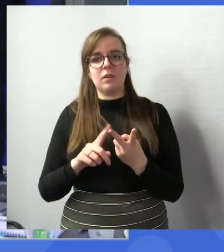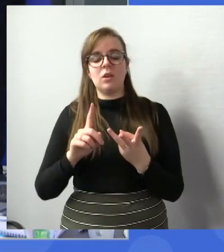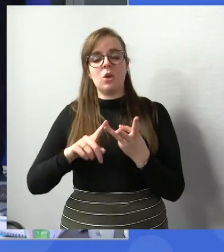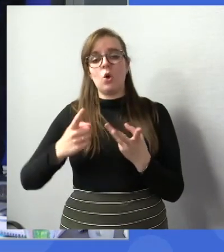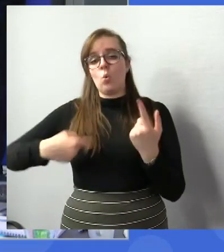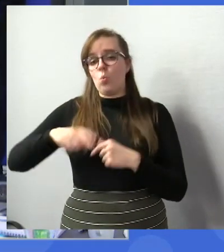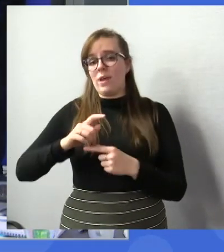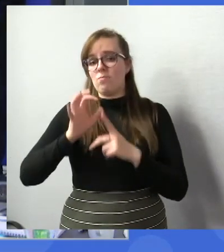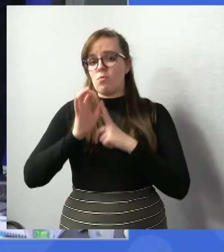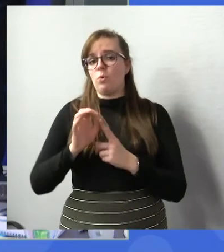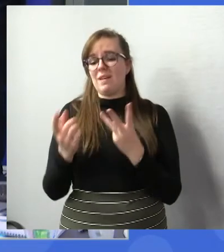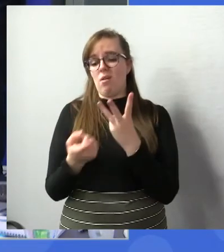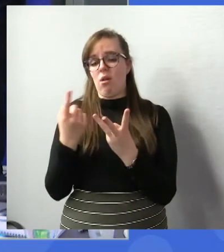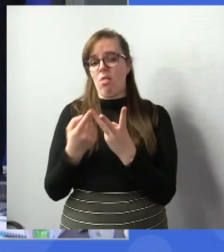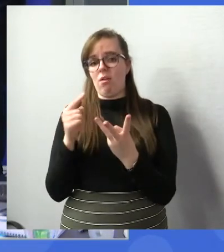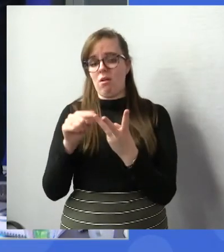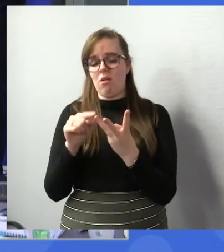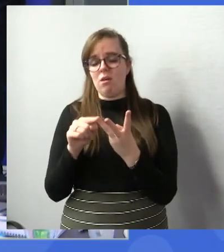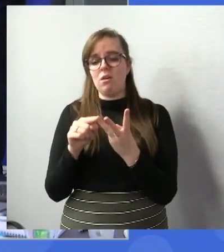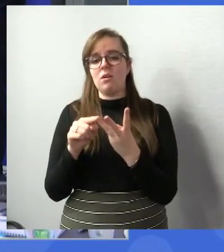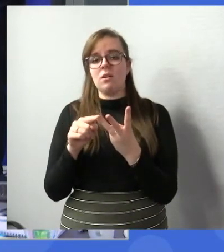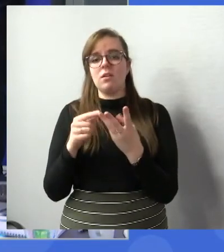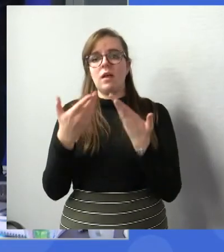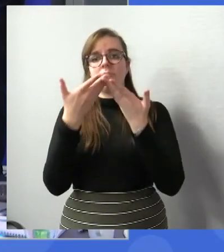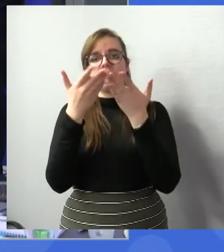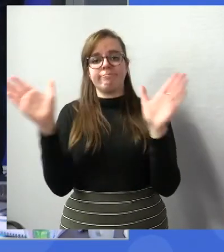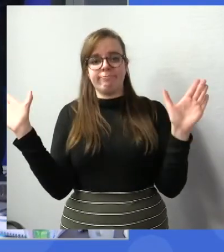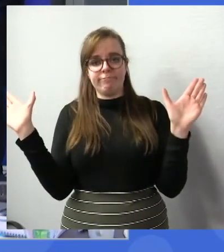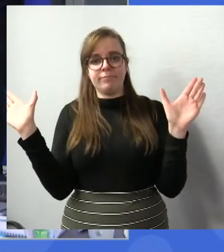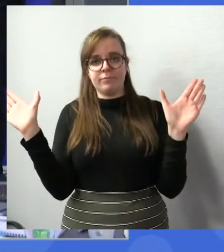where by opened up to a wider scope hopeful